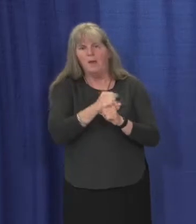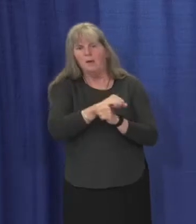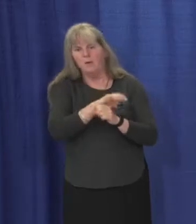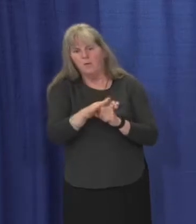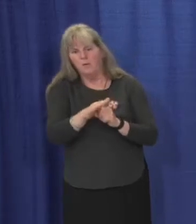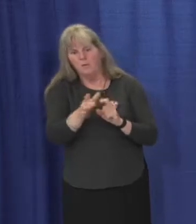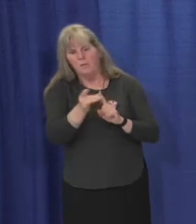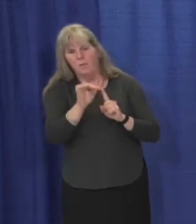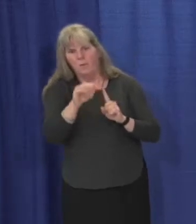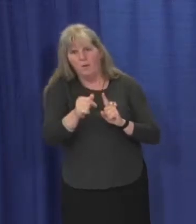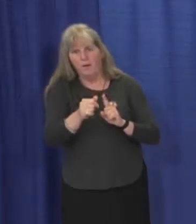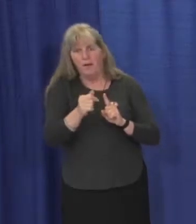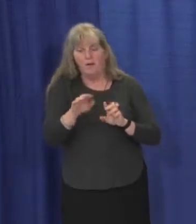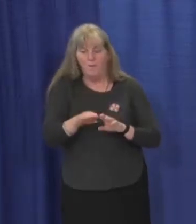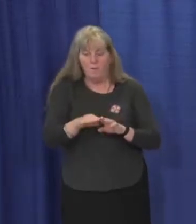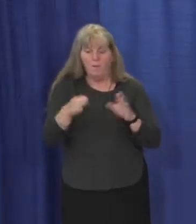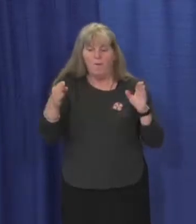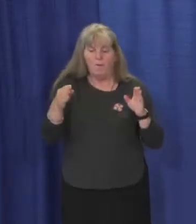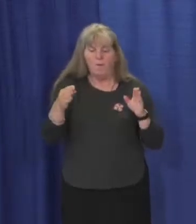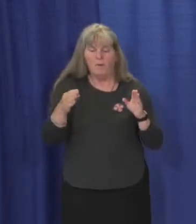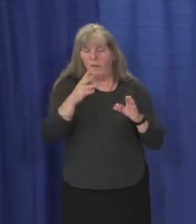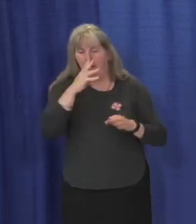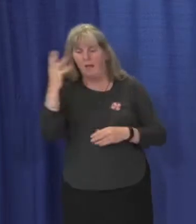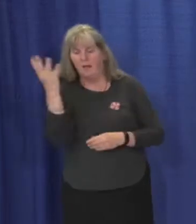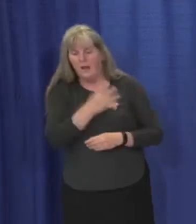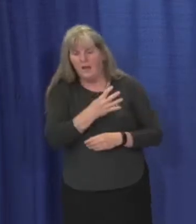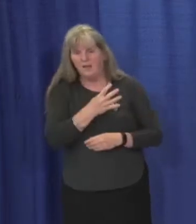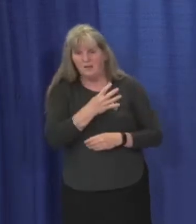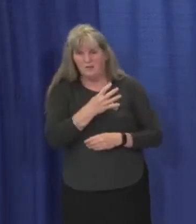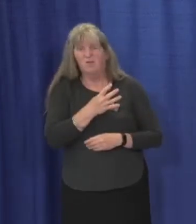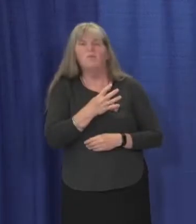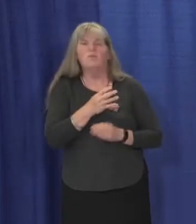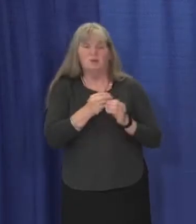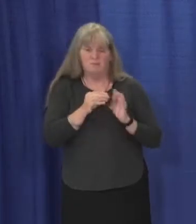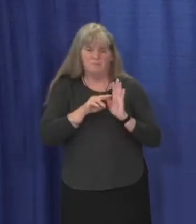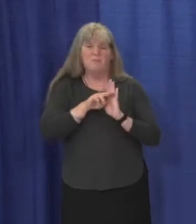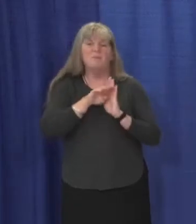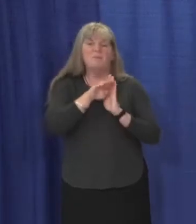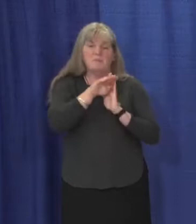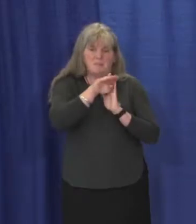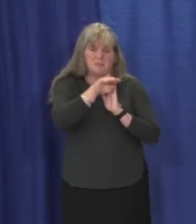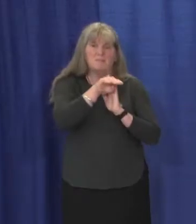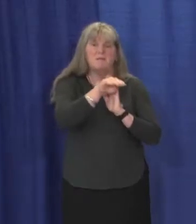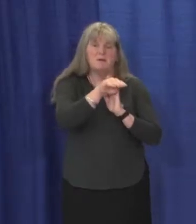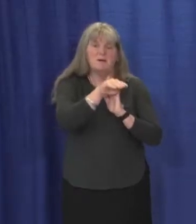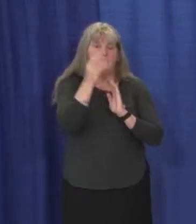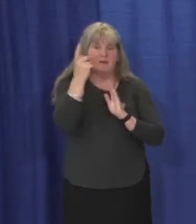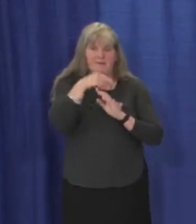case count will look if we will ask too soon the numbers will likely stay in double digits but